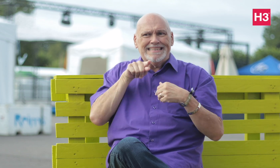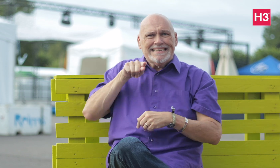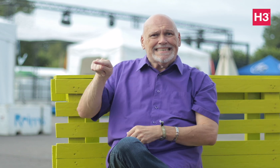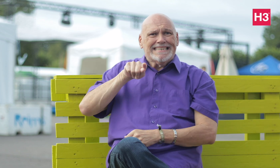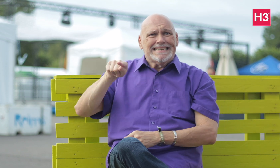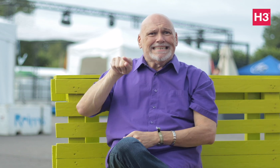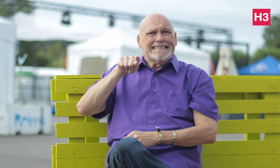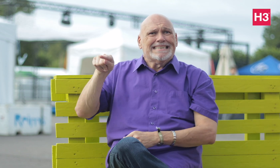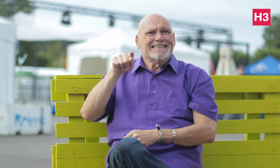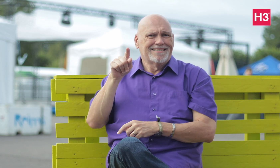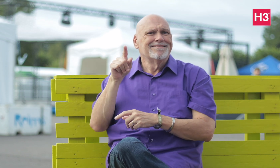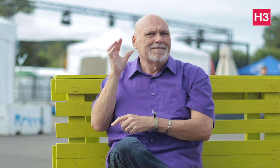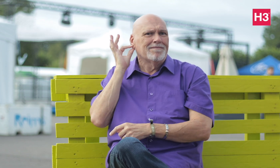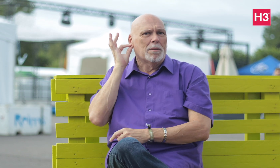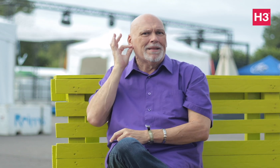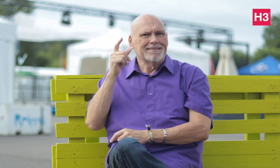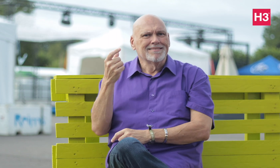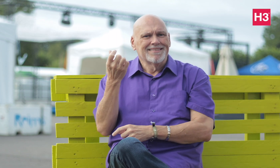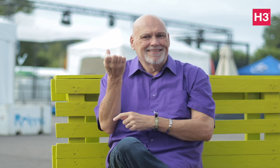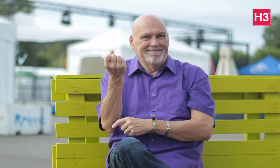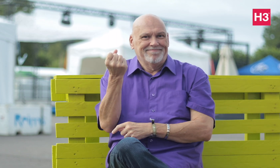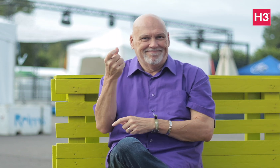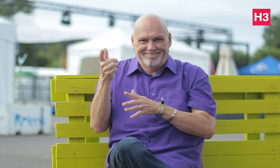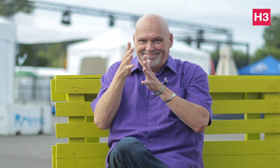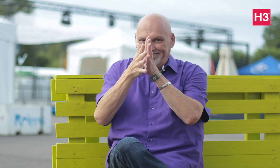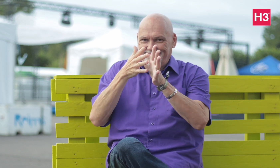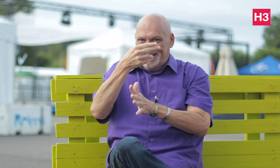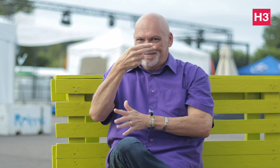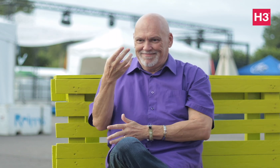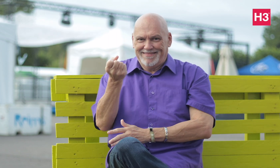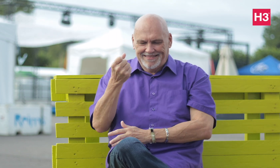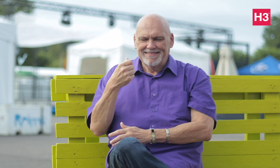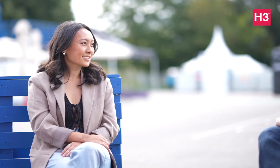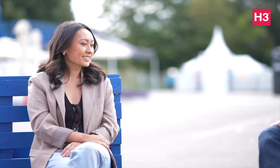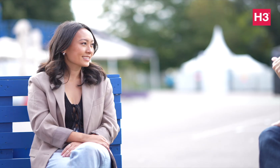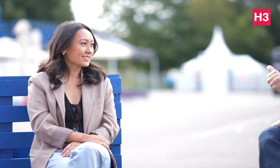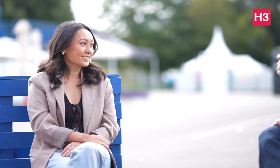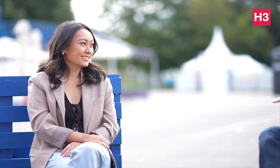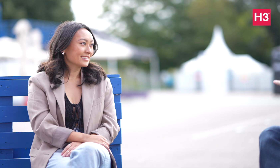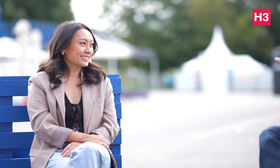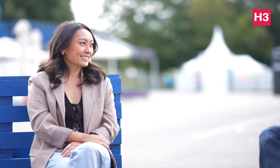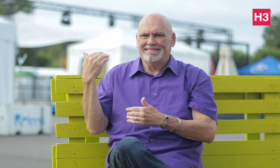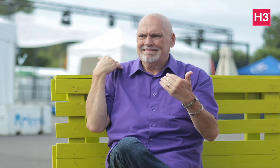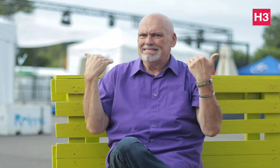and I’m glad I took their advice! Meet Xuejia — this is her name sign.